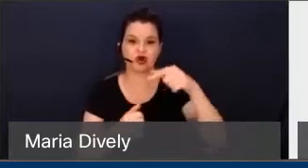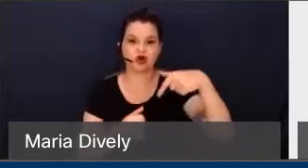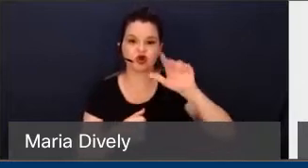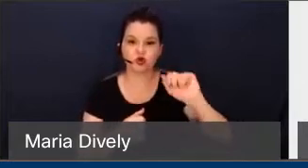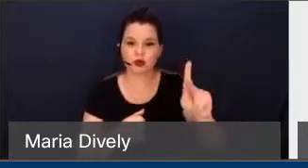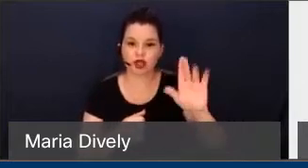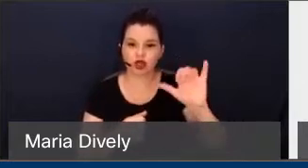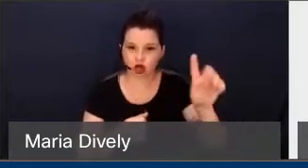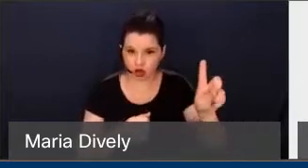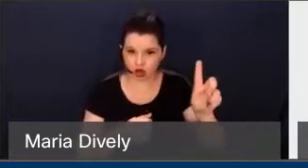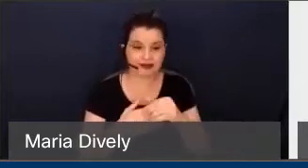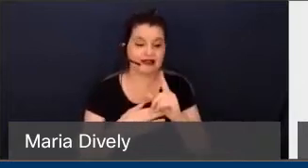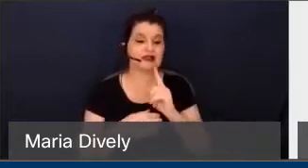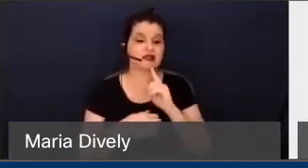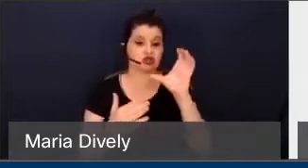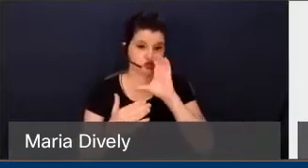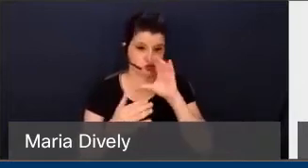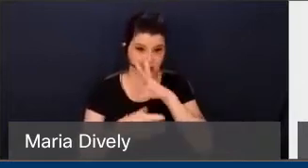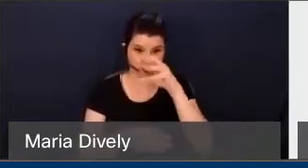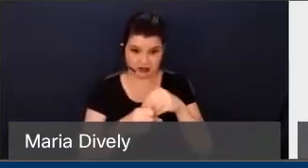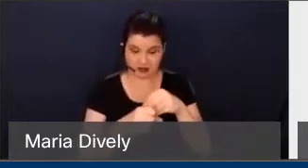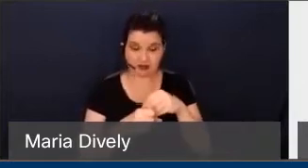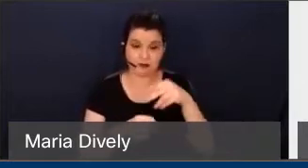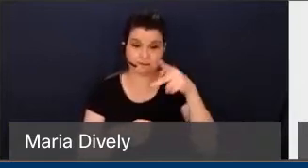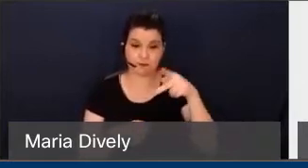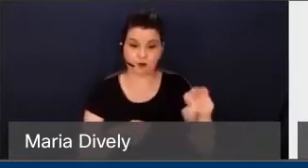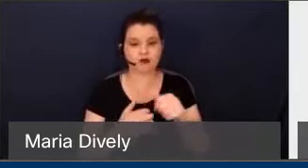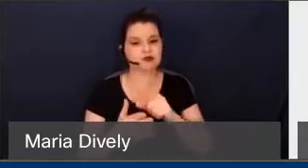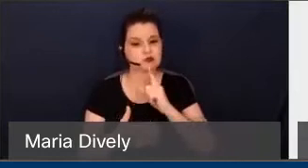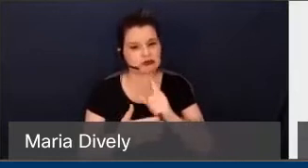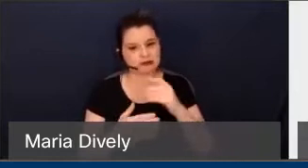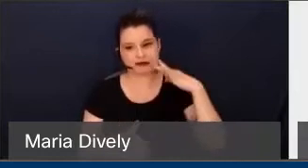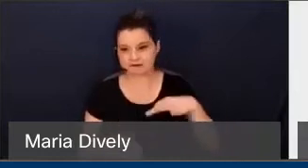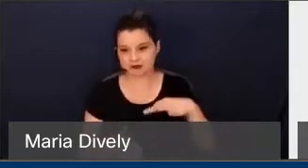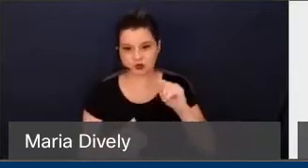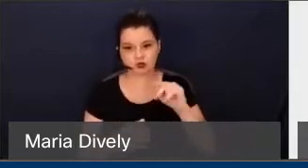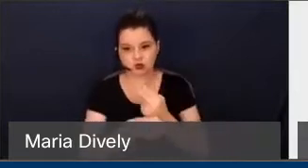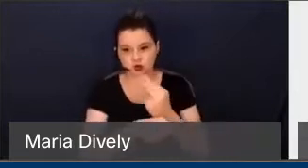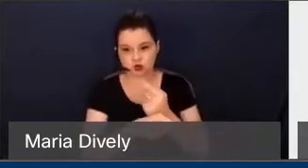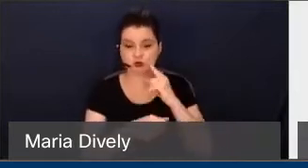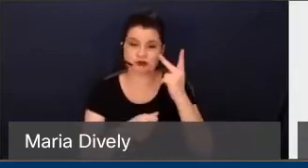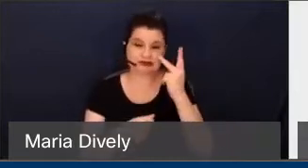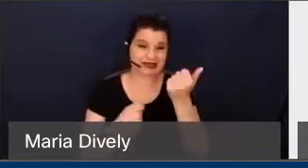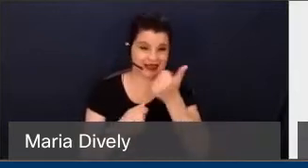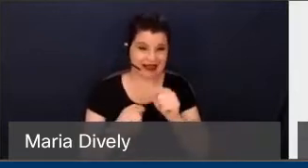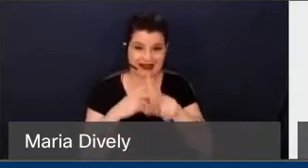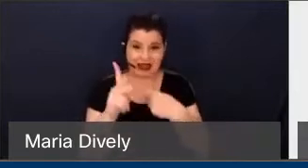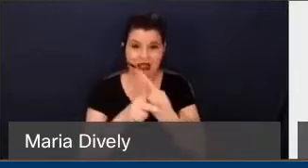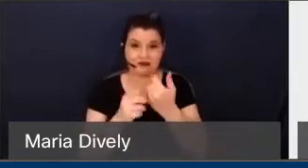Um, I mentioned earlier the search box within PowerPoint, um, that's a really useful tool. You can look for any of these sorts of things in,